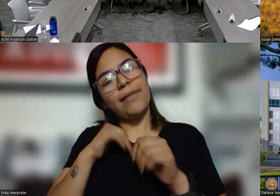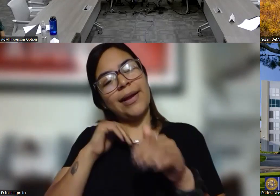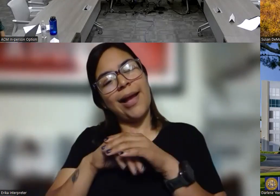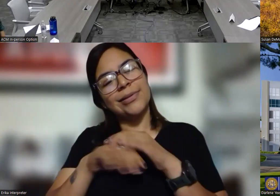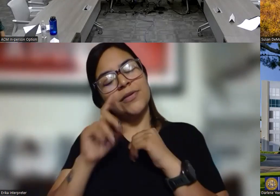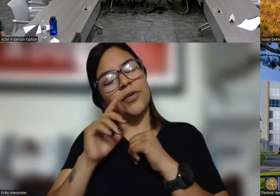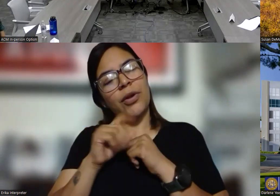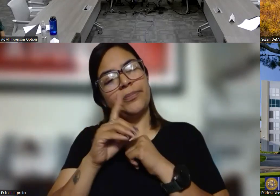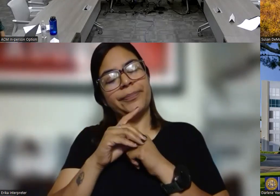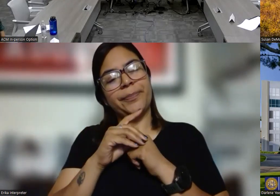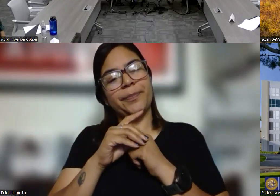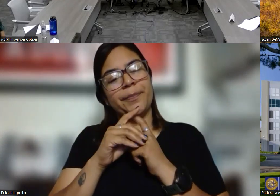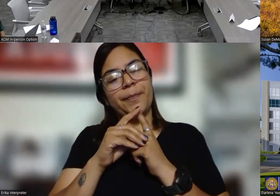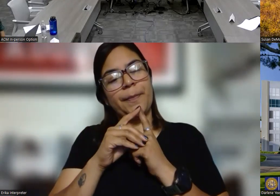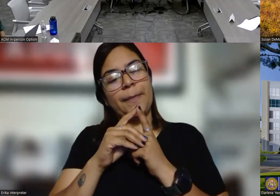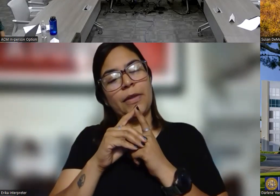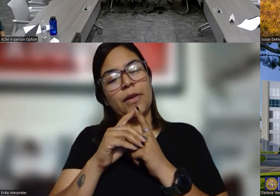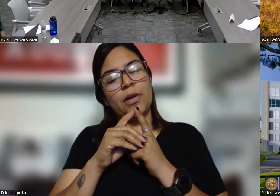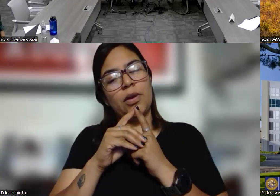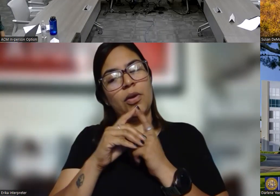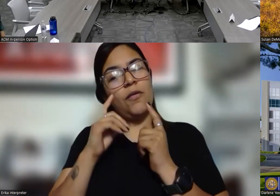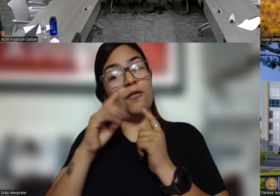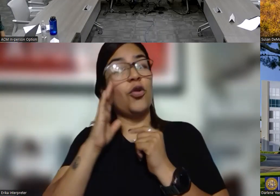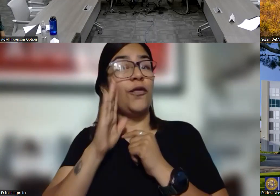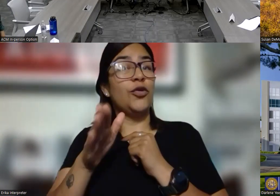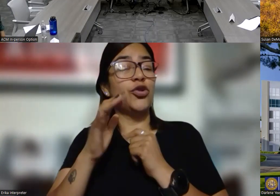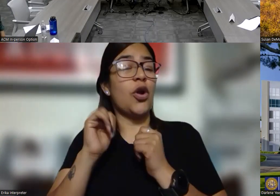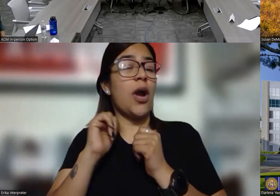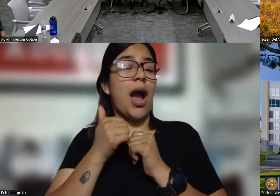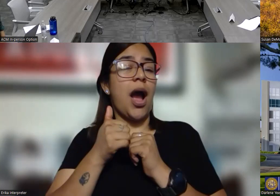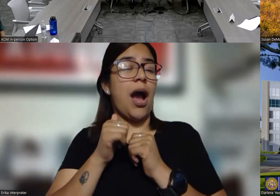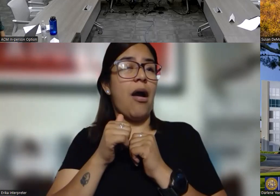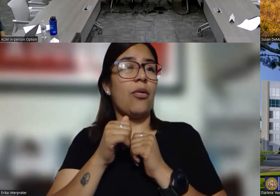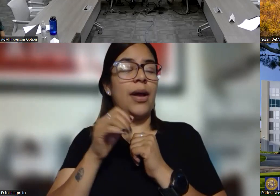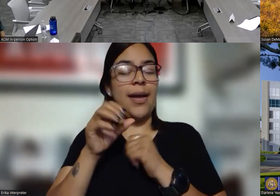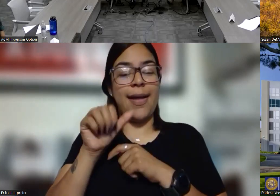the report moving forward if there might be an opportunity for adrc to perhaps look at